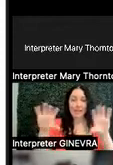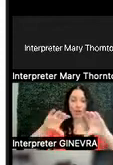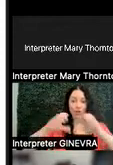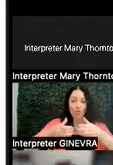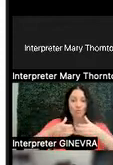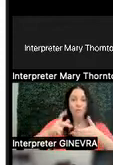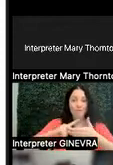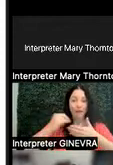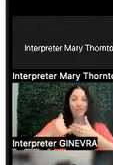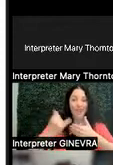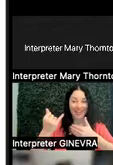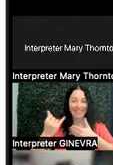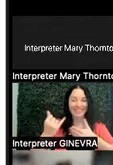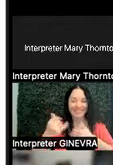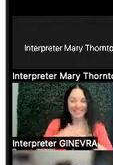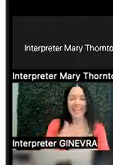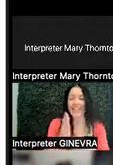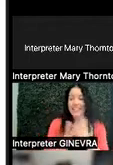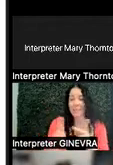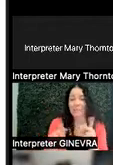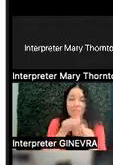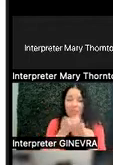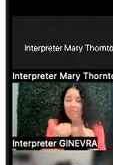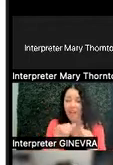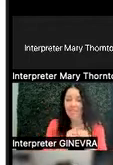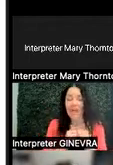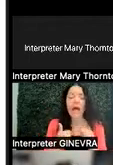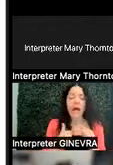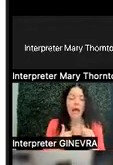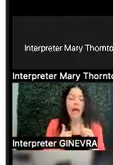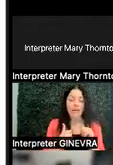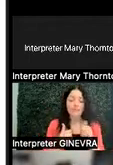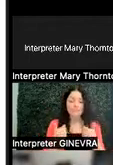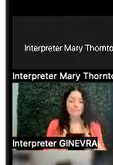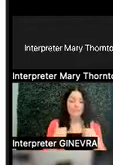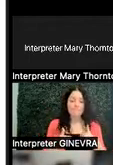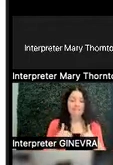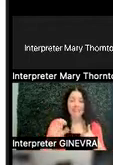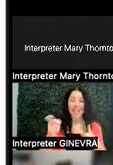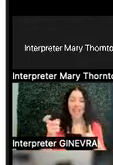And some people love them. I, even as an extrovert, don't love a group project .